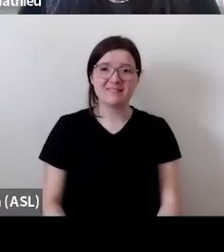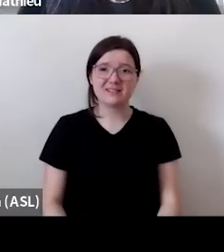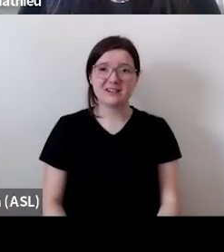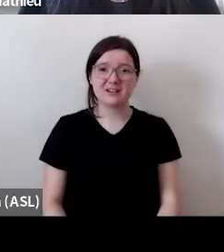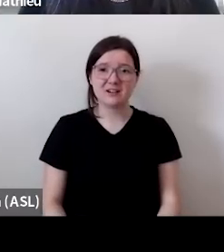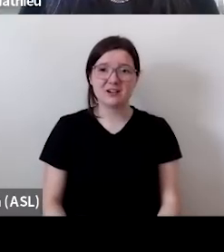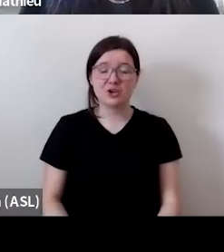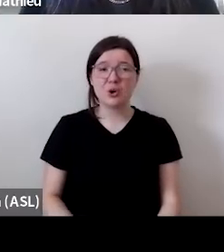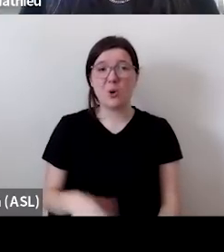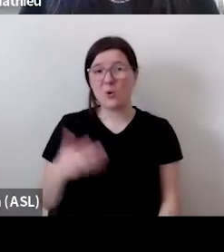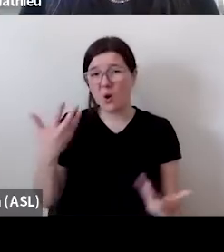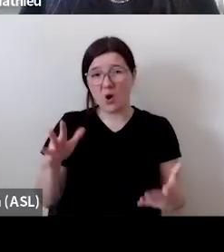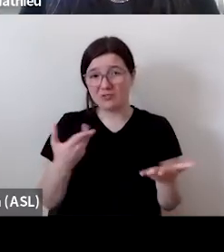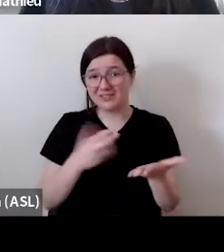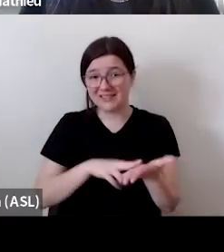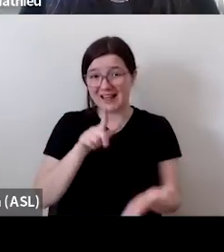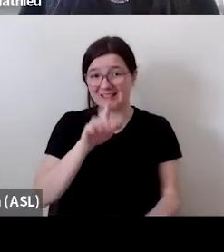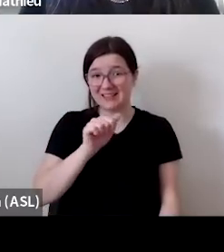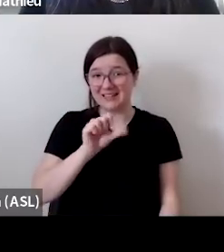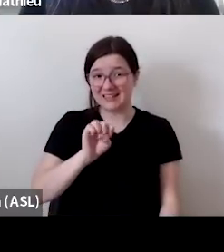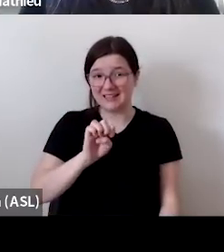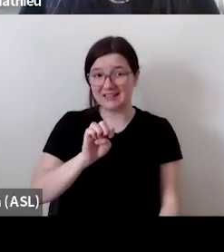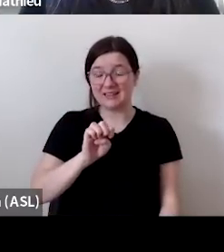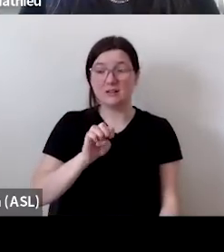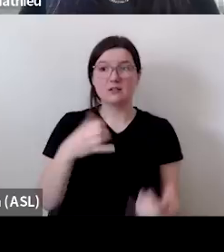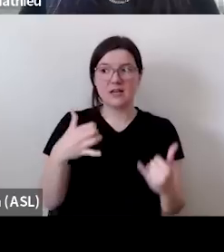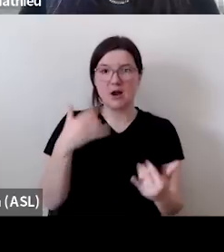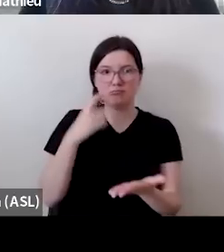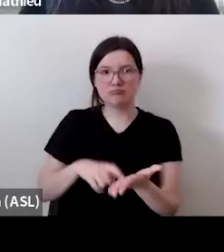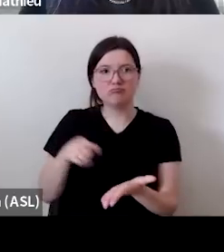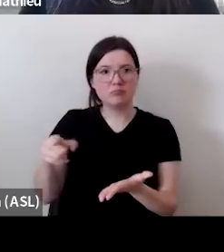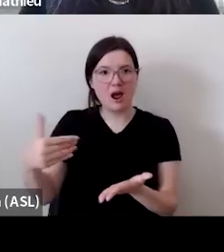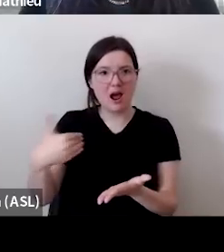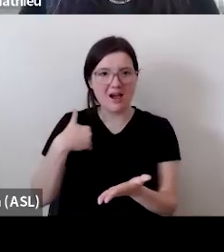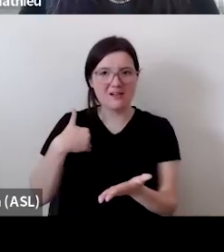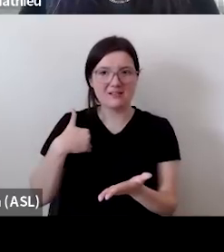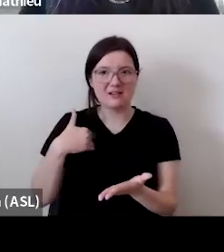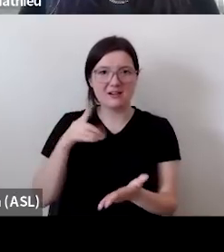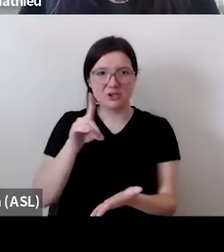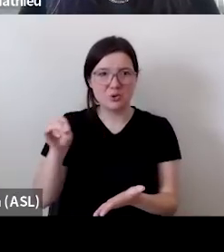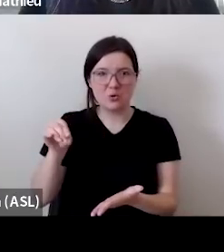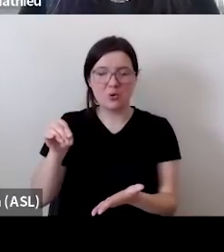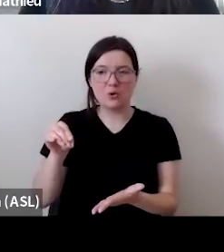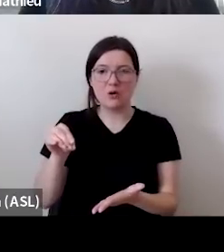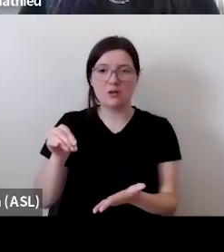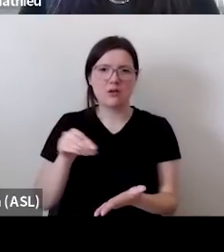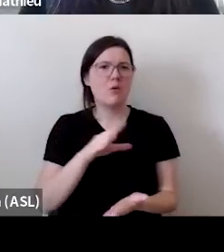we can't just then request like, okay, we would need an entire and a new unit or an entire new house or whatever it might be.